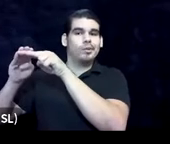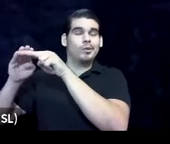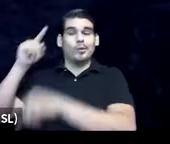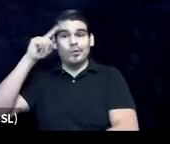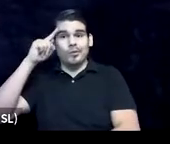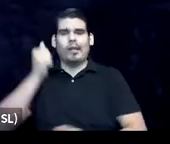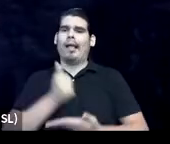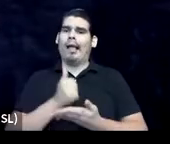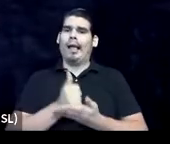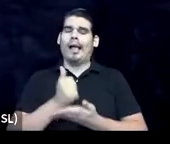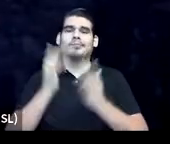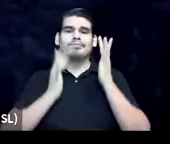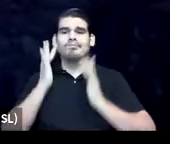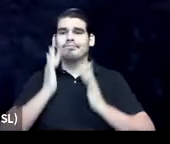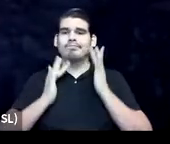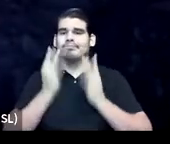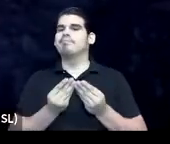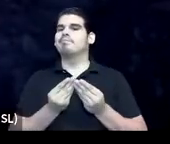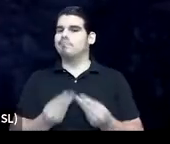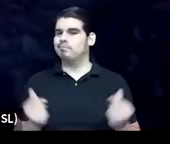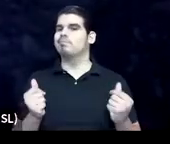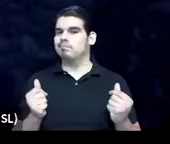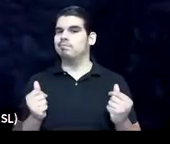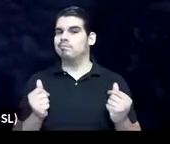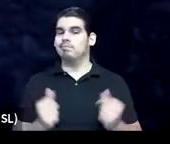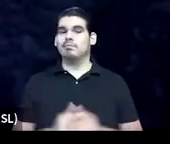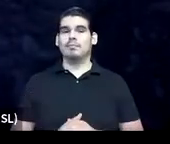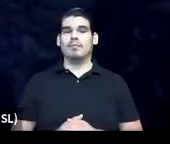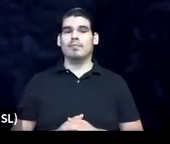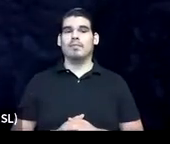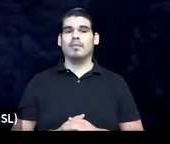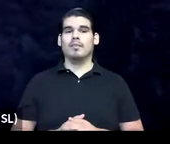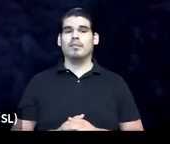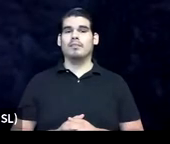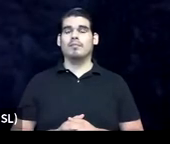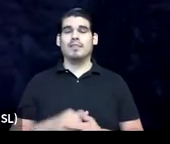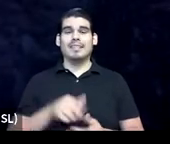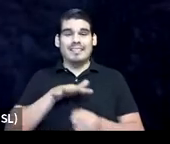But we were kind of also having discussions regarding whether or not we should also include